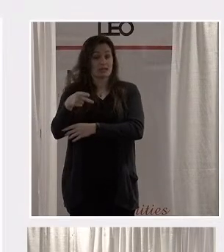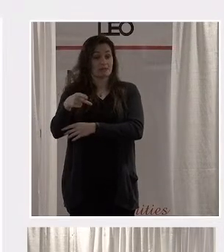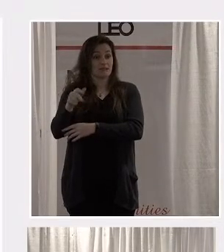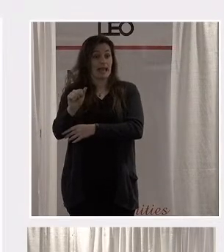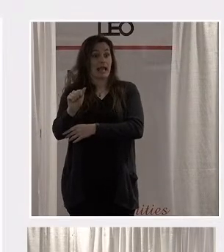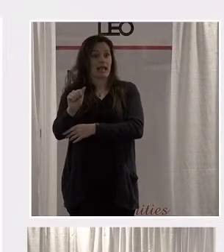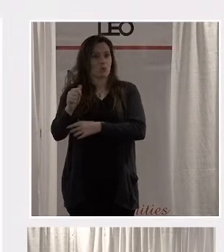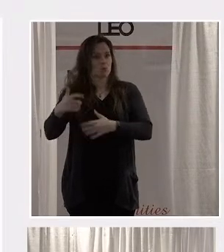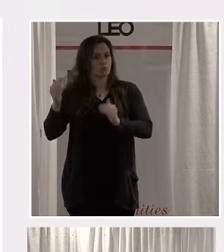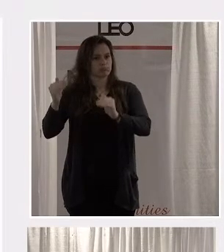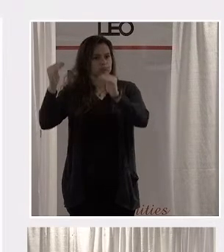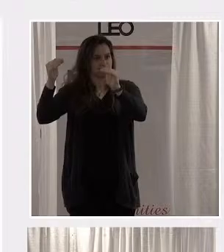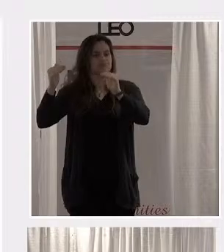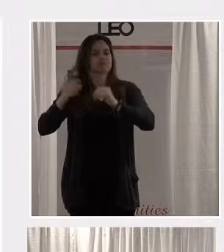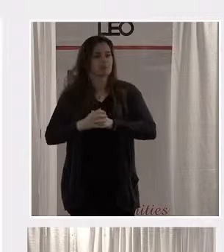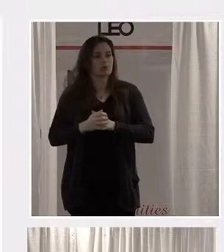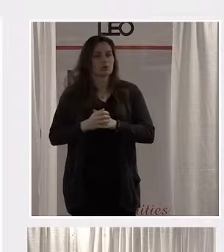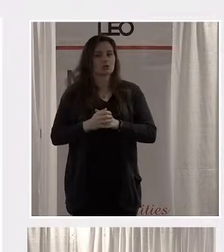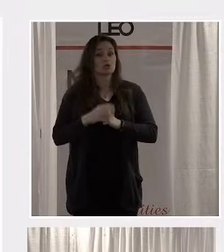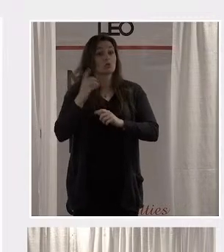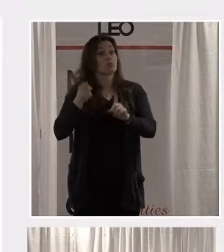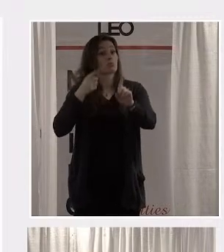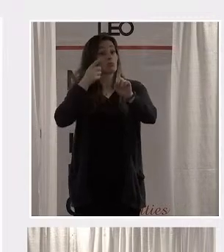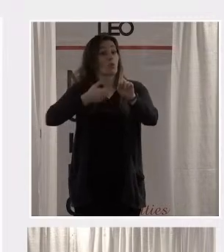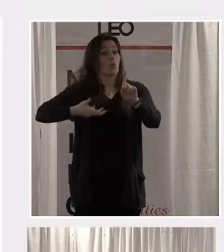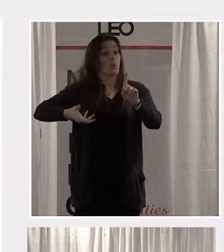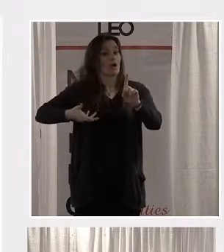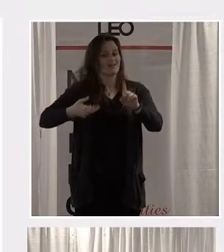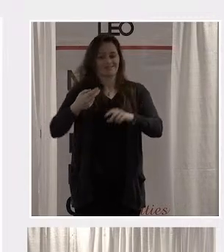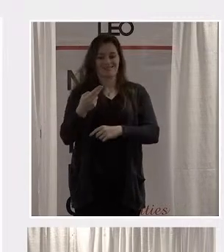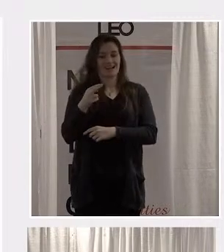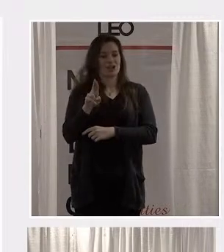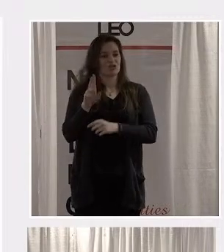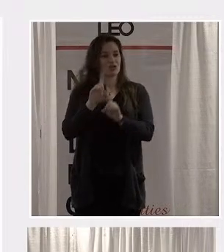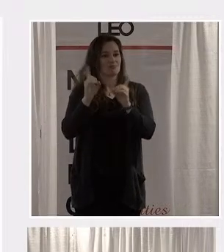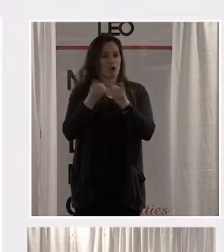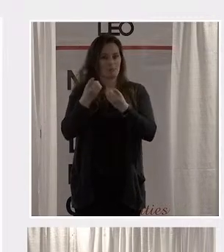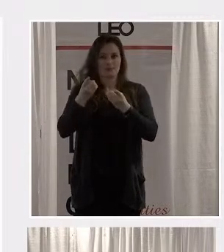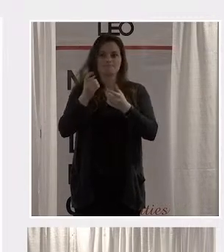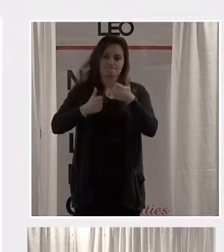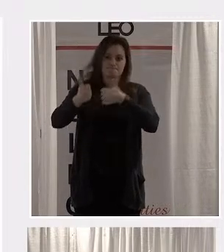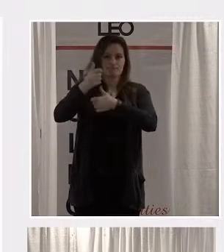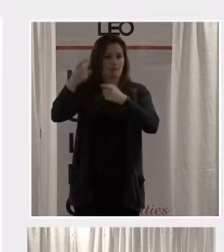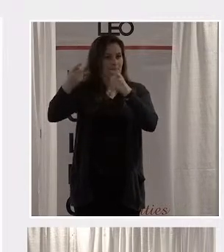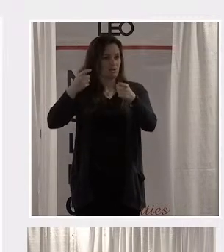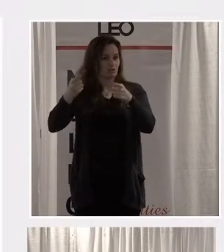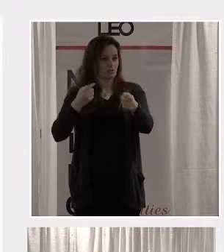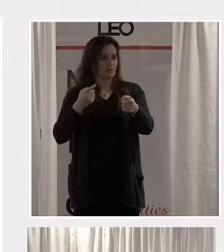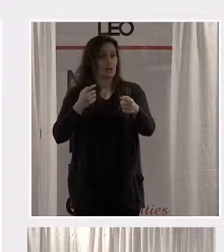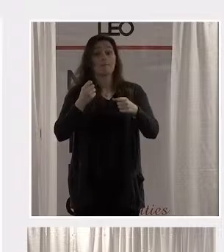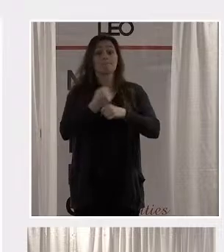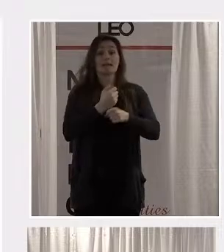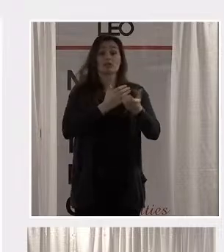HER PROFESSIONAL GOAL IS TO MANAGE AN HR DEPARTMENT AND TO ENSURE A POSITIVE AND INCLUSIVE WORK CULTURE